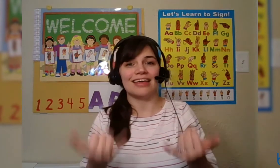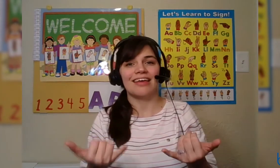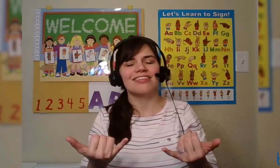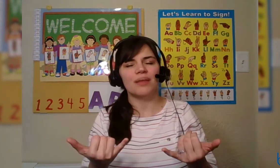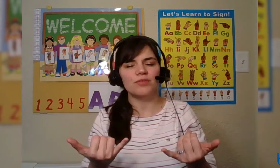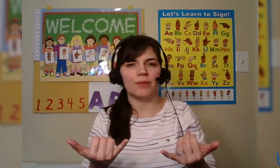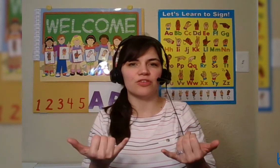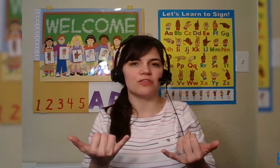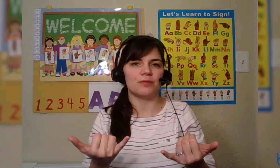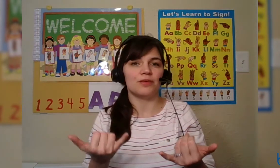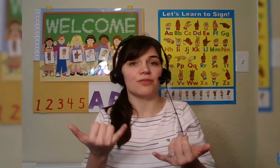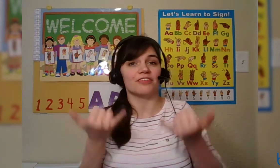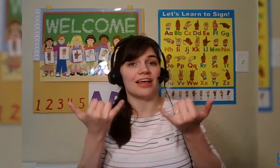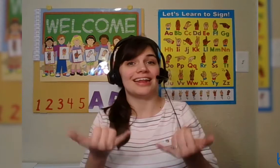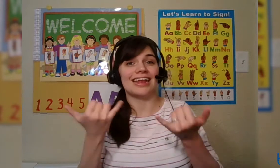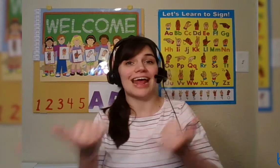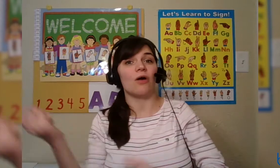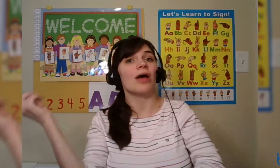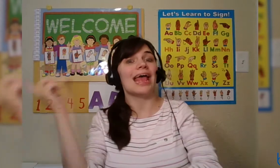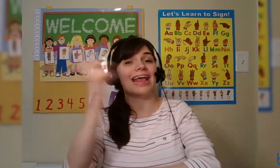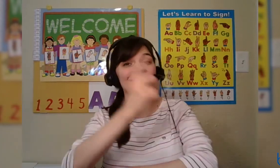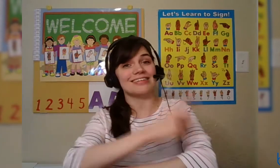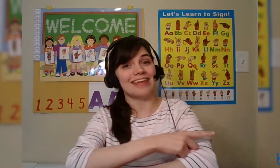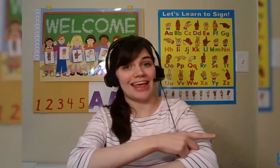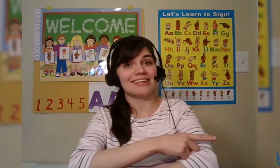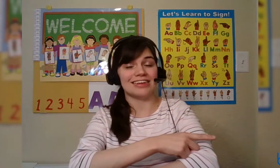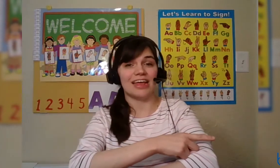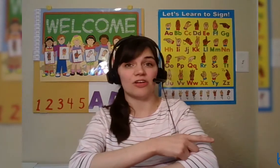Sometimes you'll see people sign now and day together,